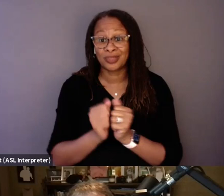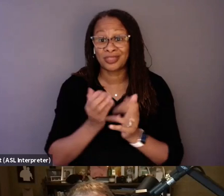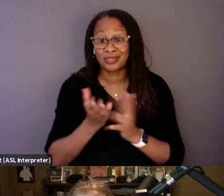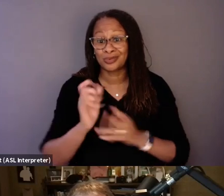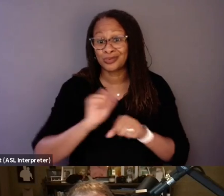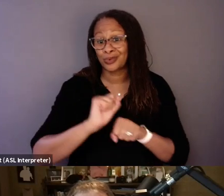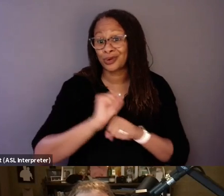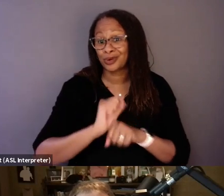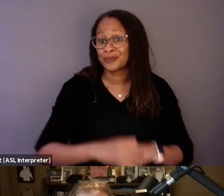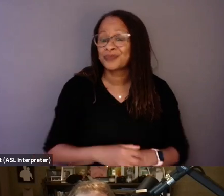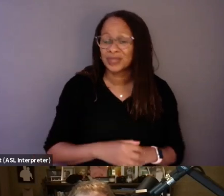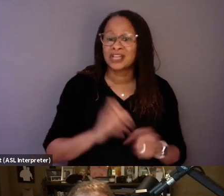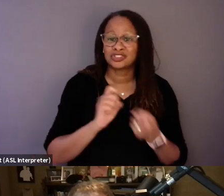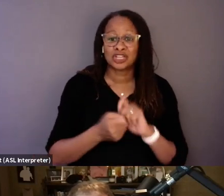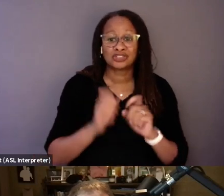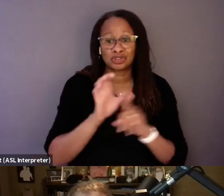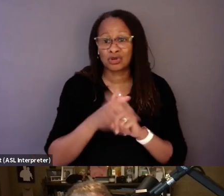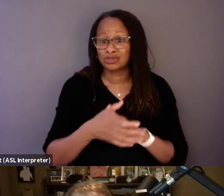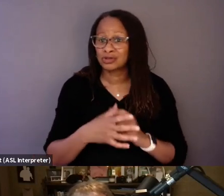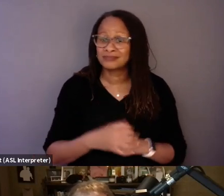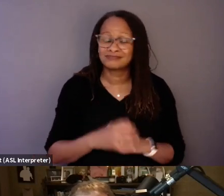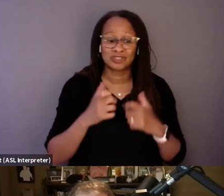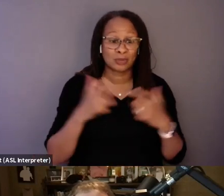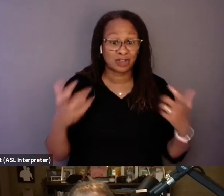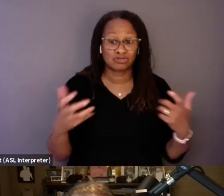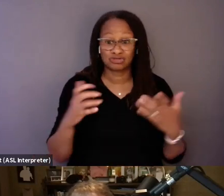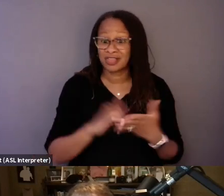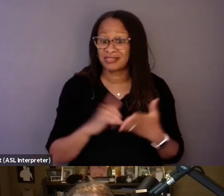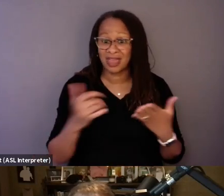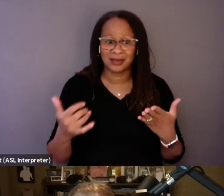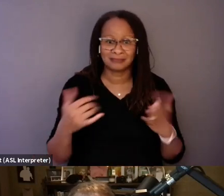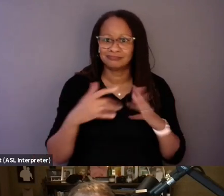changed the culture so much so that it resonates to this moment.